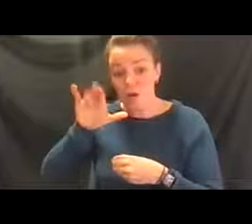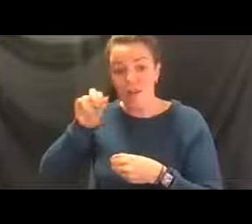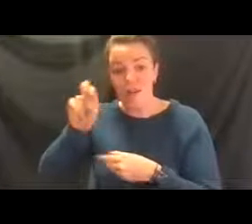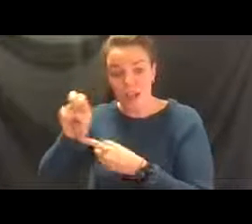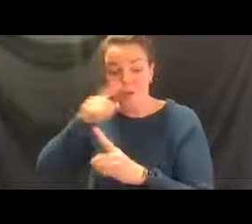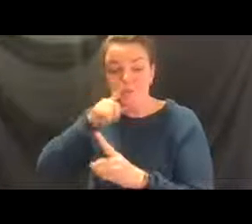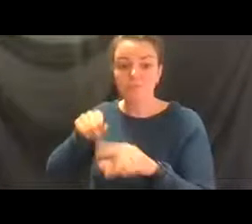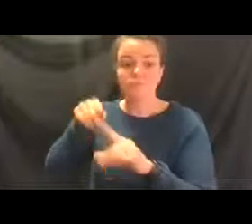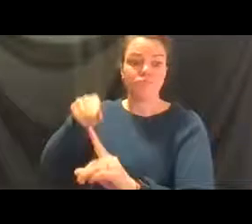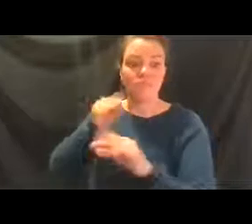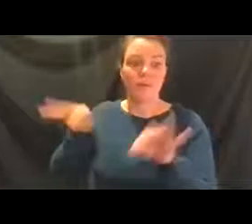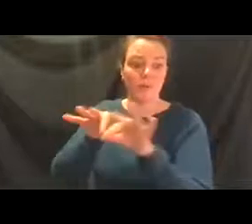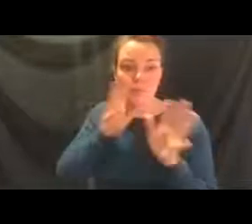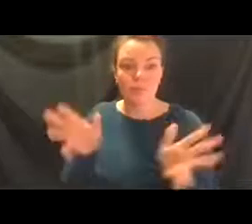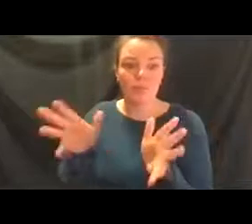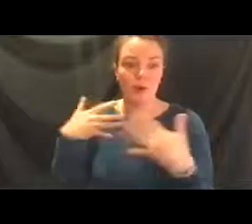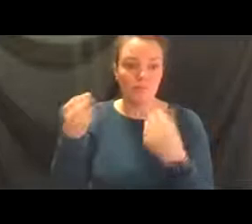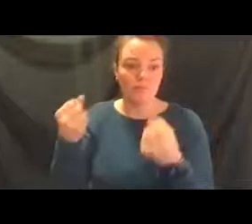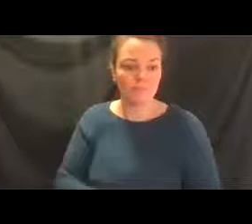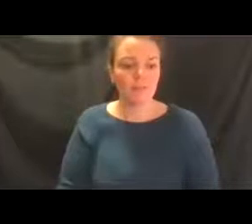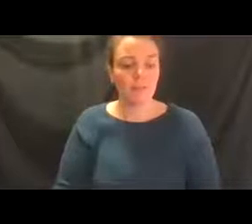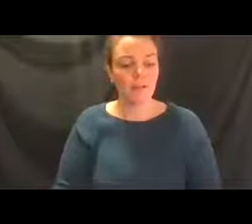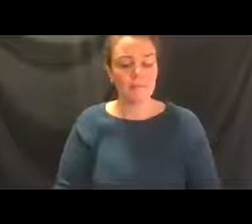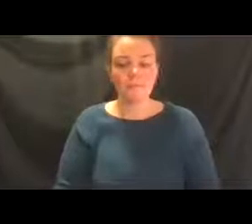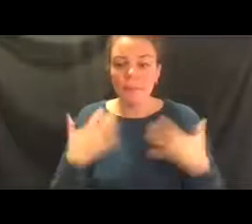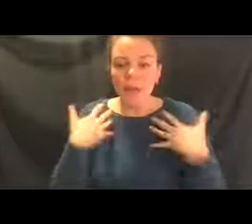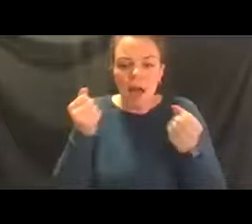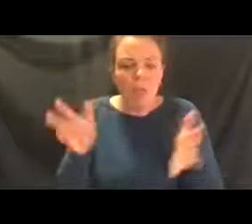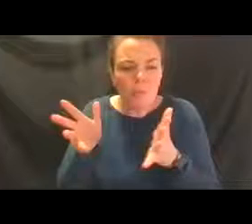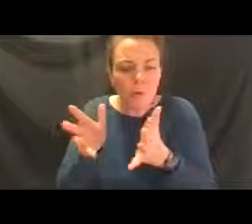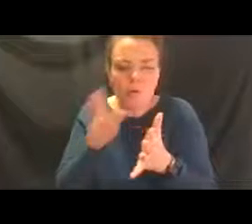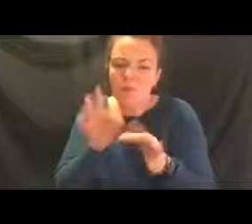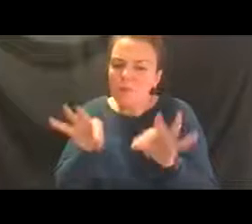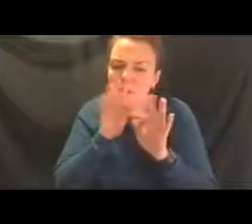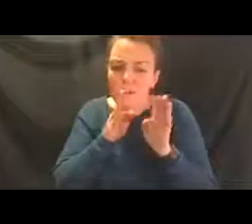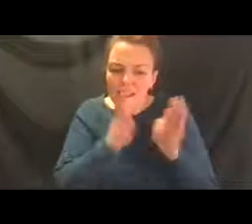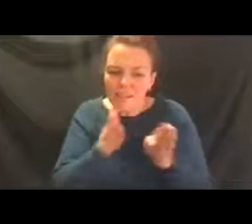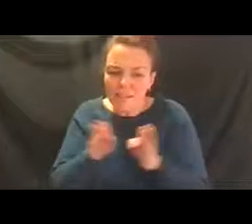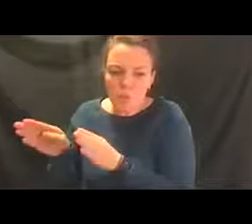of clinicians in health promotion is at the individual level. And it involves screening